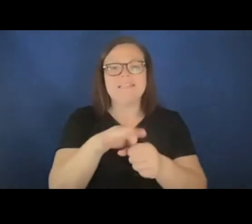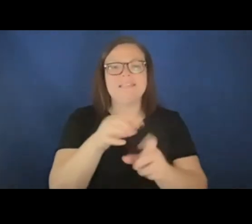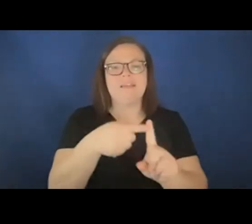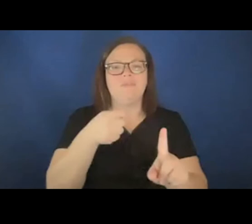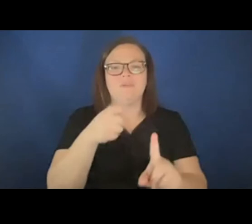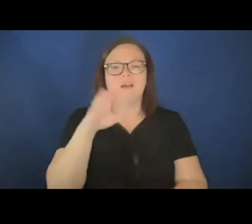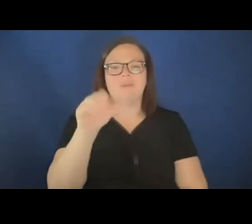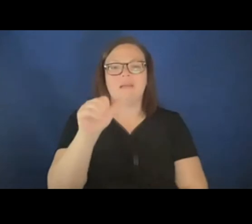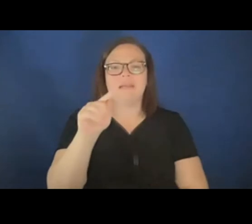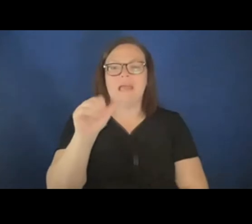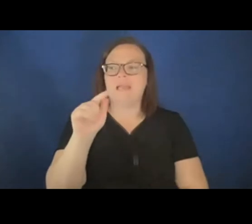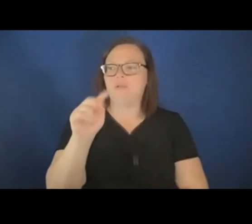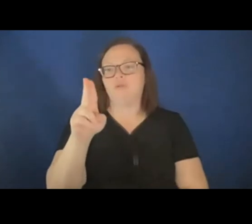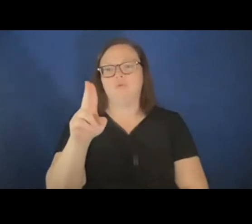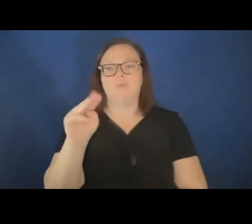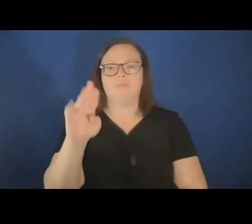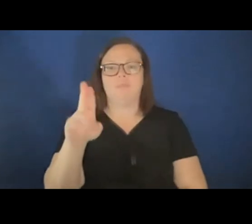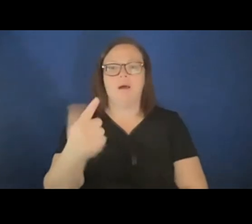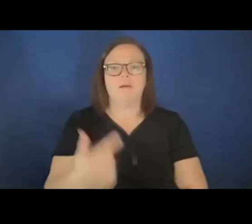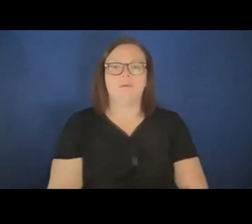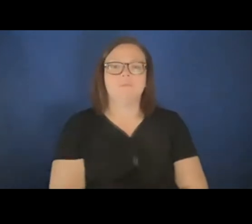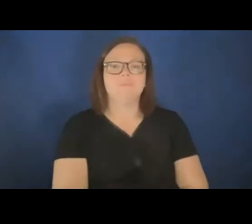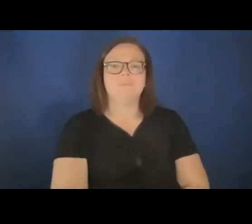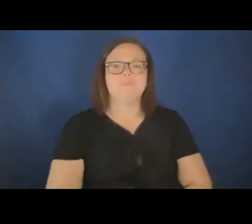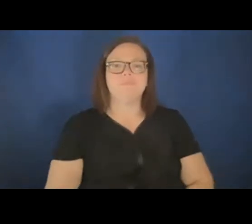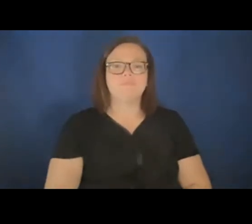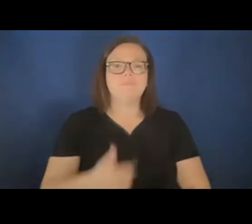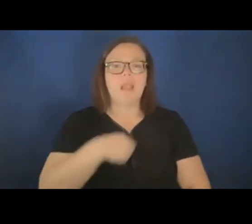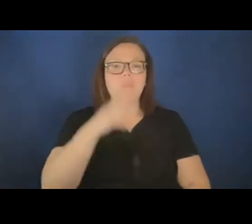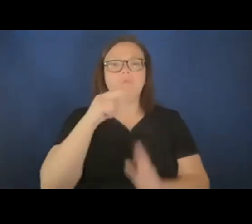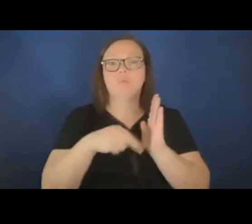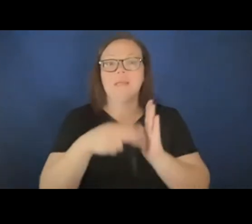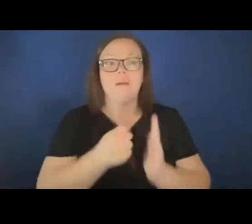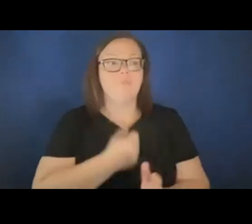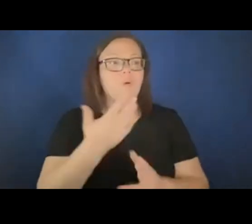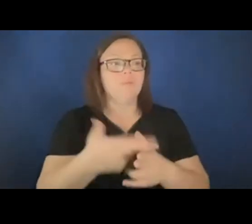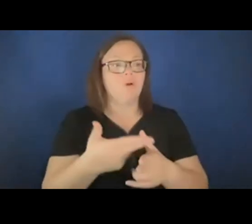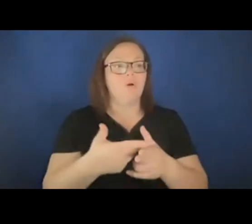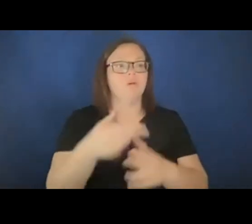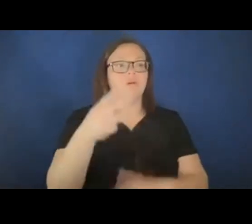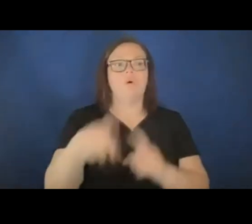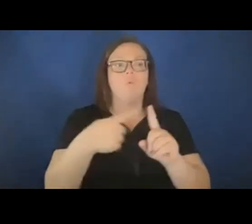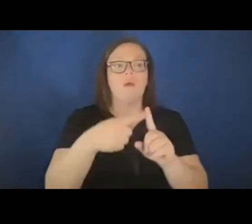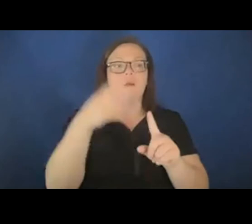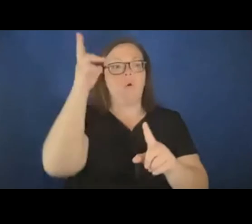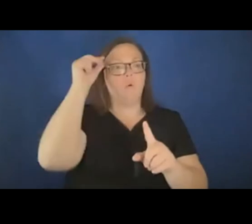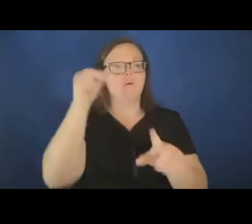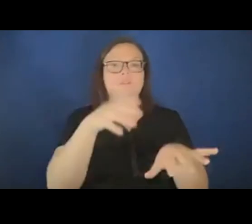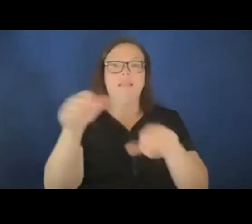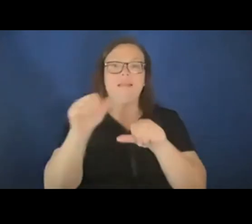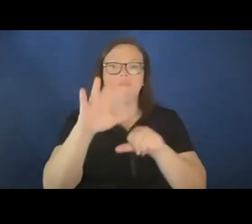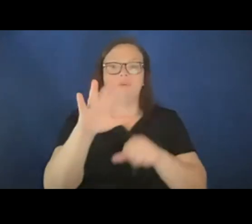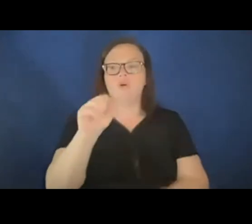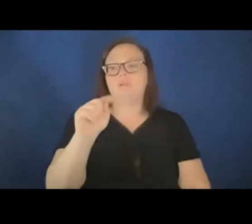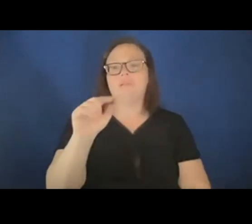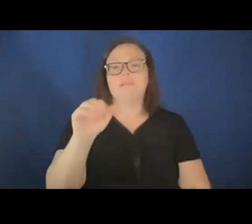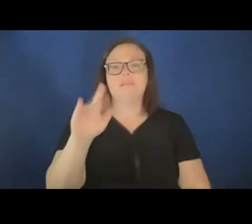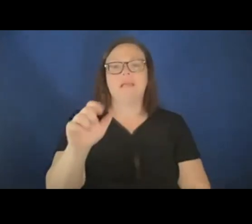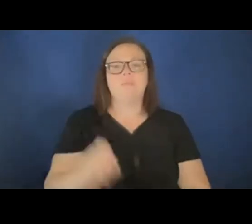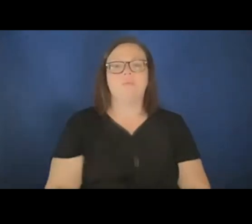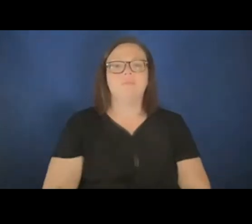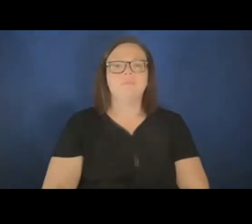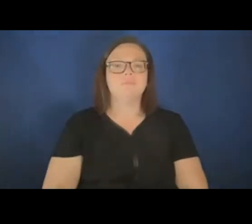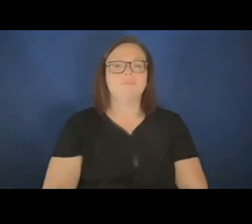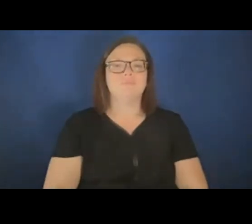mug. I am going to be reading a poem called, "When a Horse Leaves her Stable."